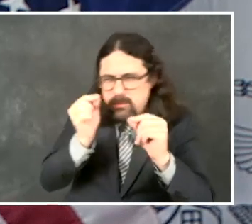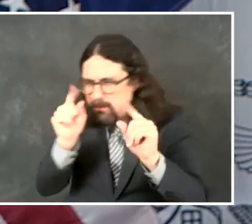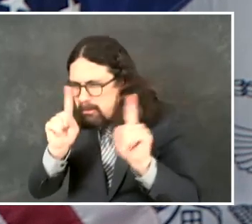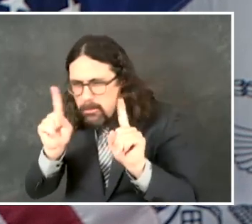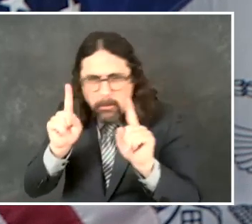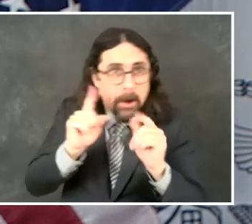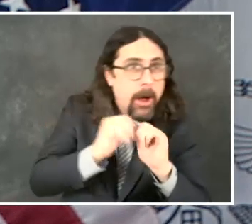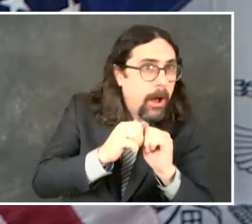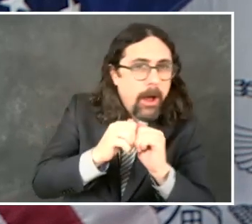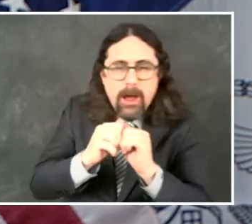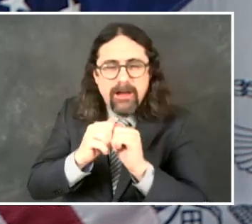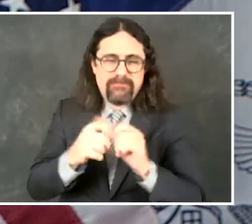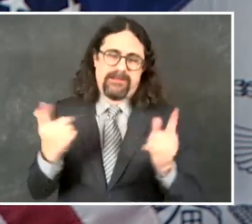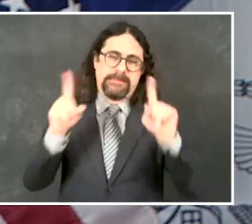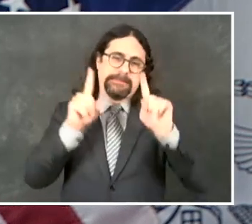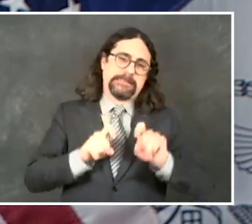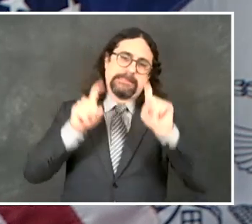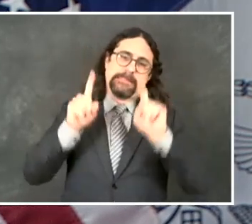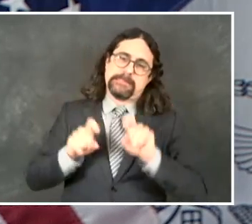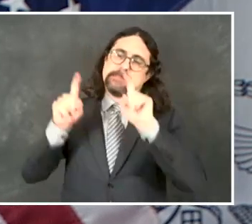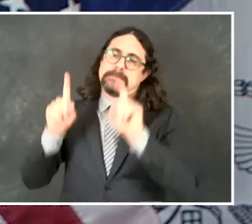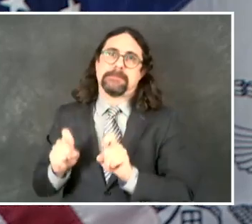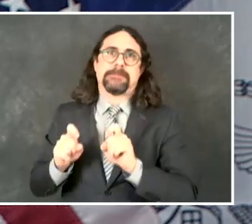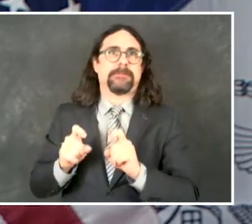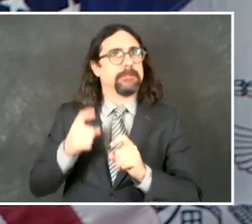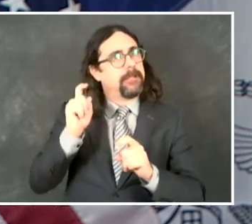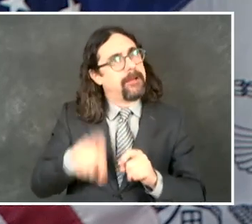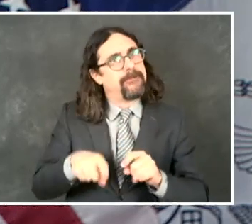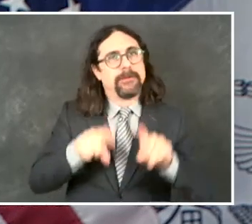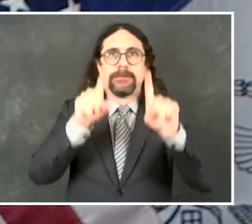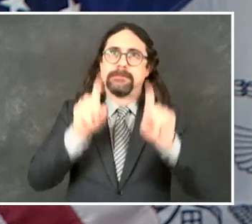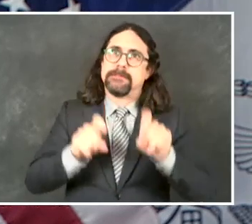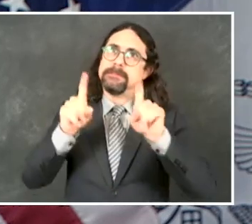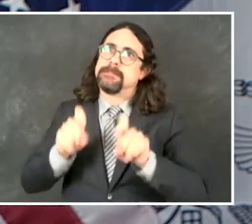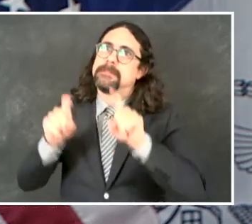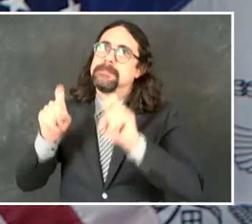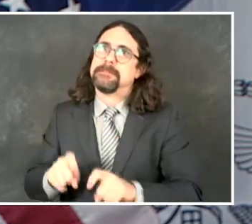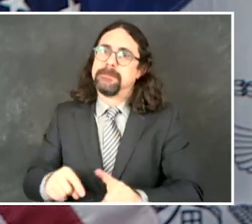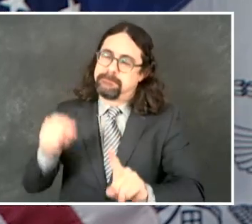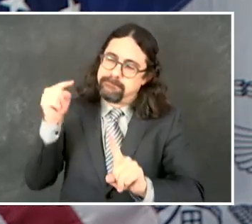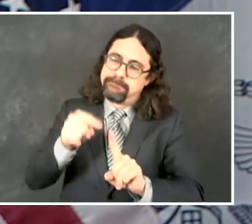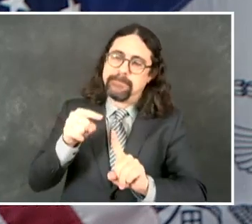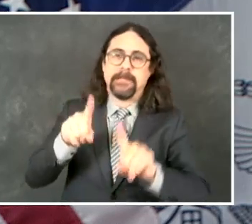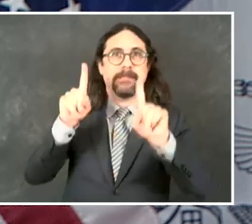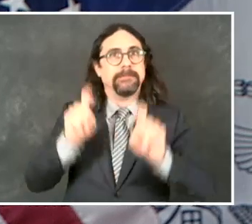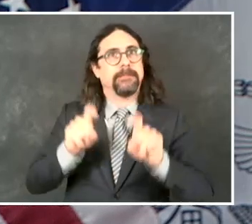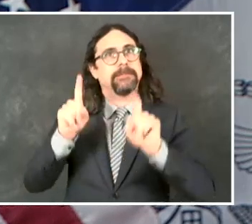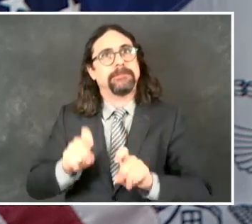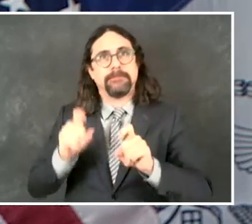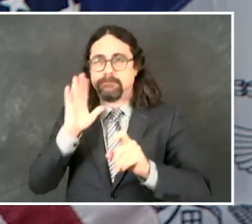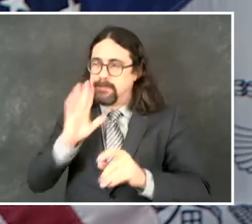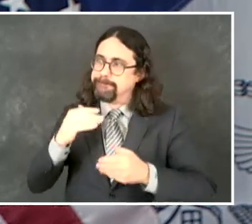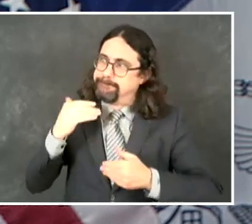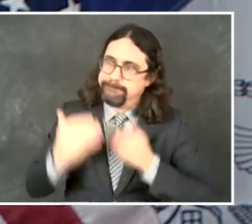LESS MYST BOAUOT UR LIVES AND ANSWERS TO THE TEST? SO TESTING IS THE WAY FORWARD. AND IT'S BEEN A